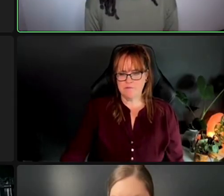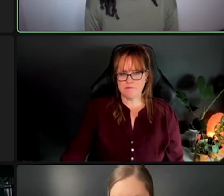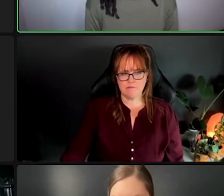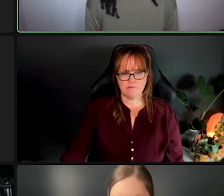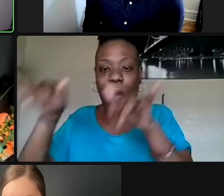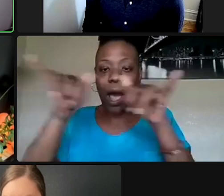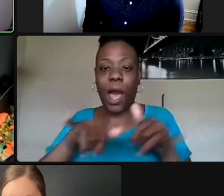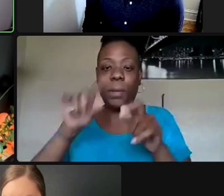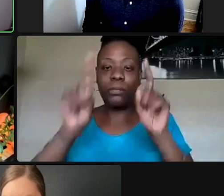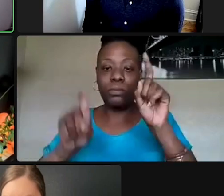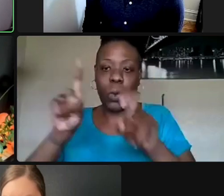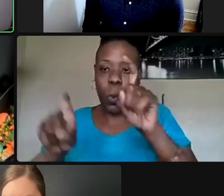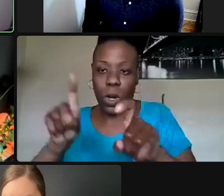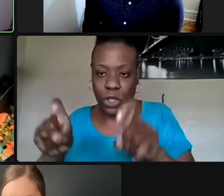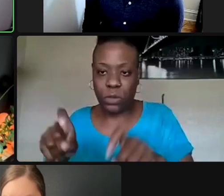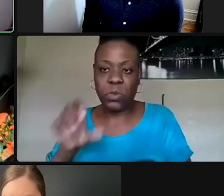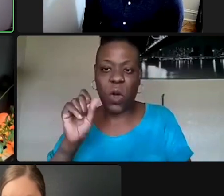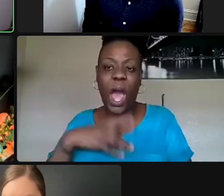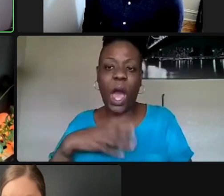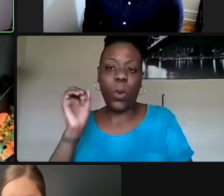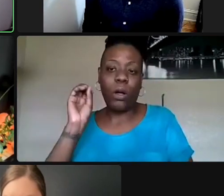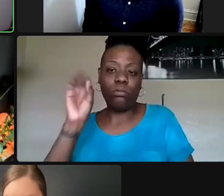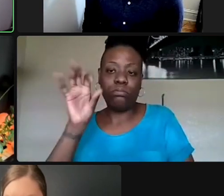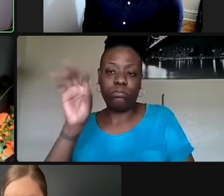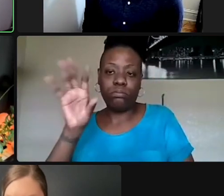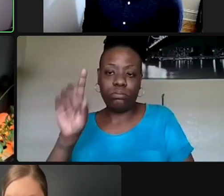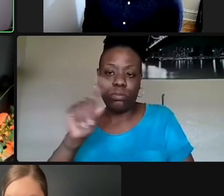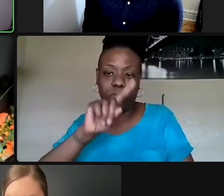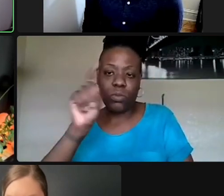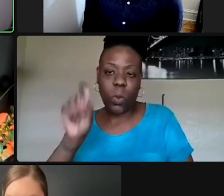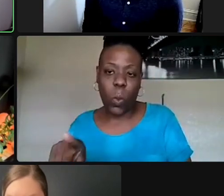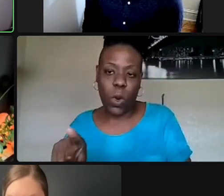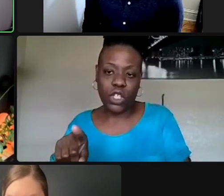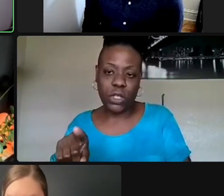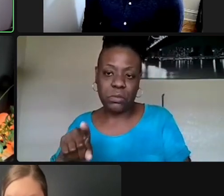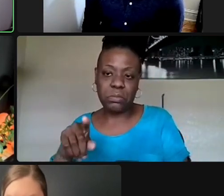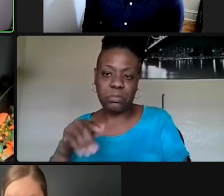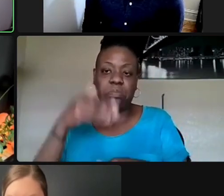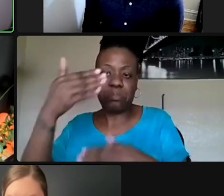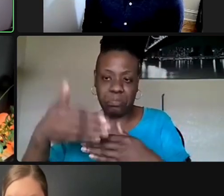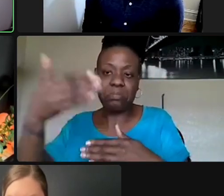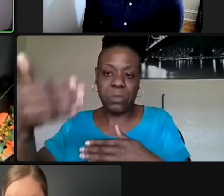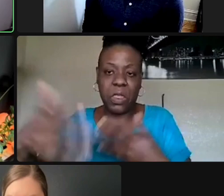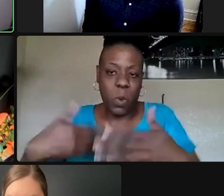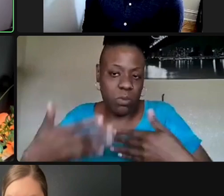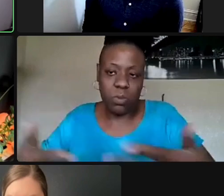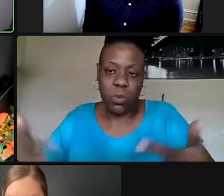So we typically receive some common questions through our webinars.